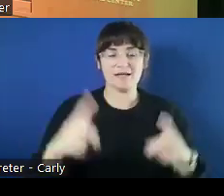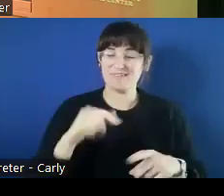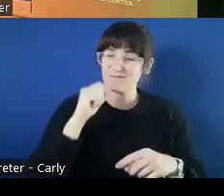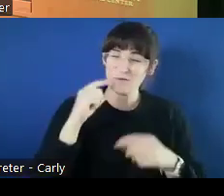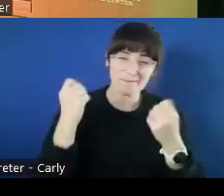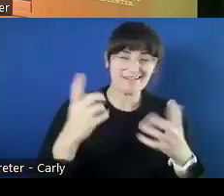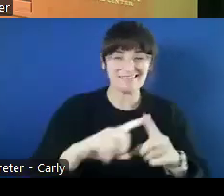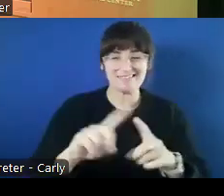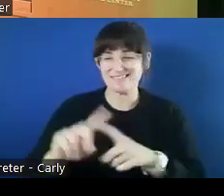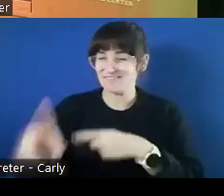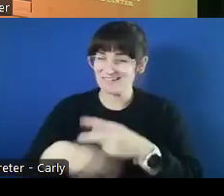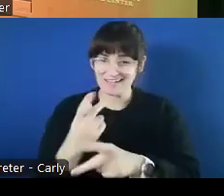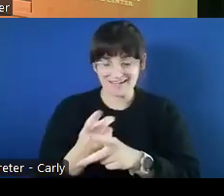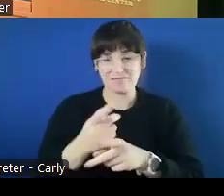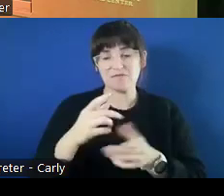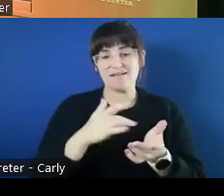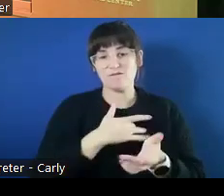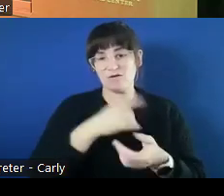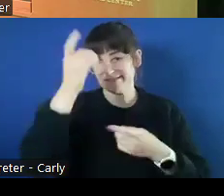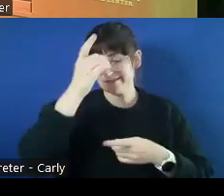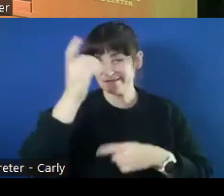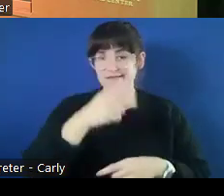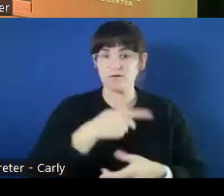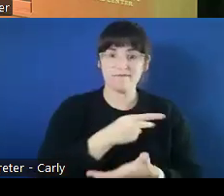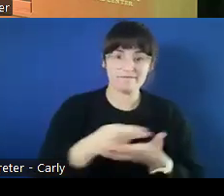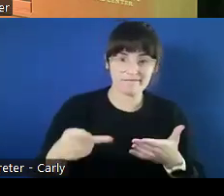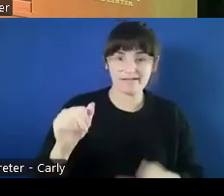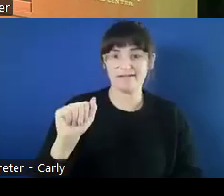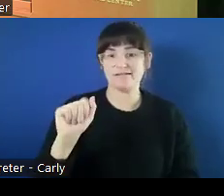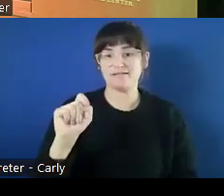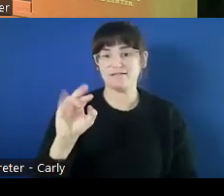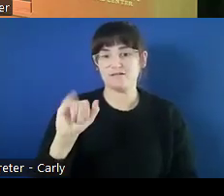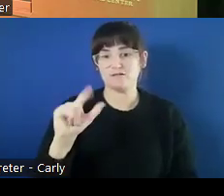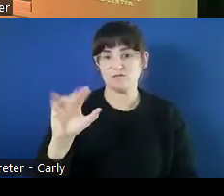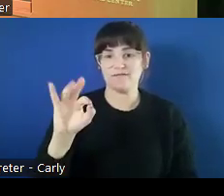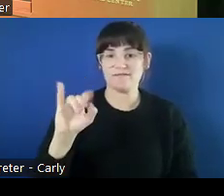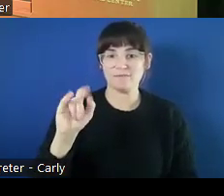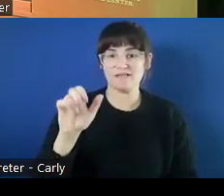including coronary artery disease heart failure atrial fibrillation and other things like that